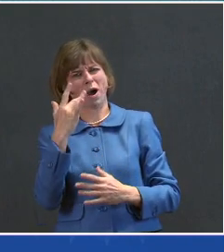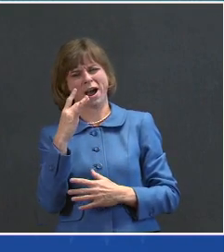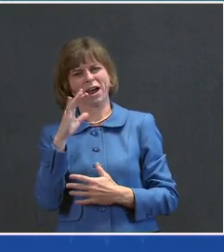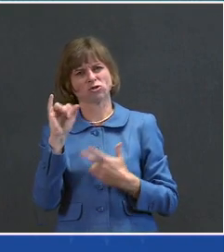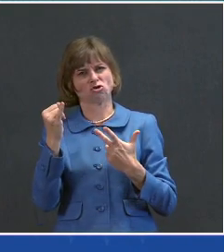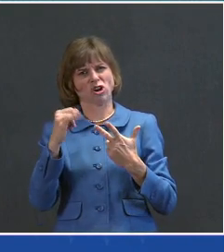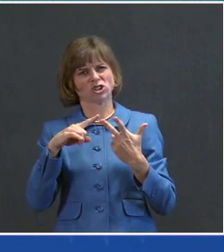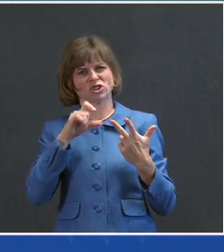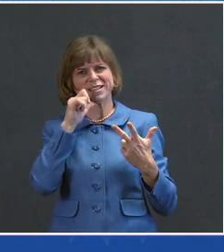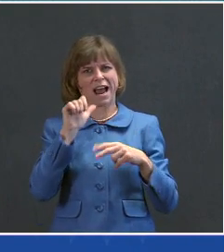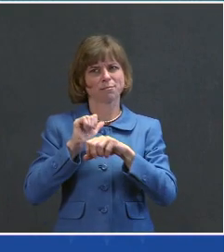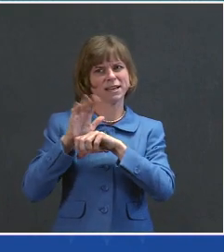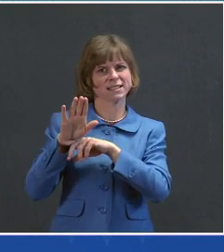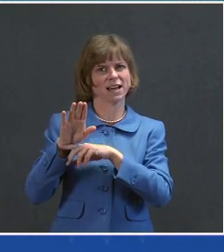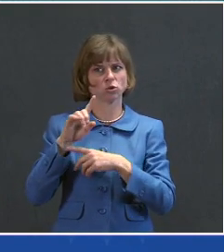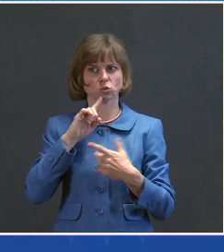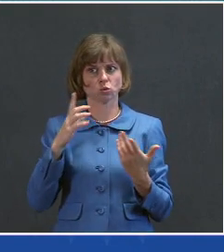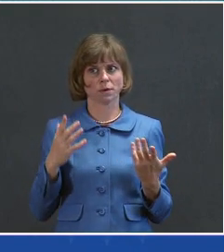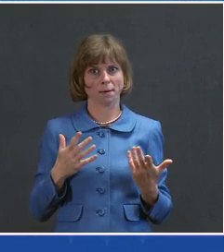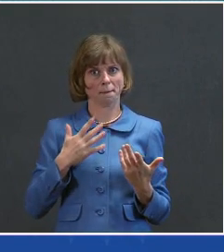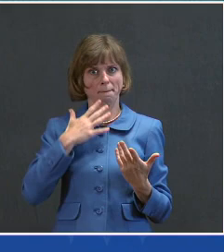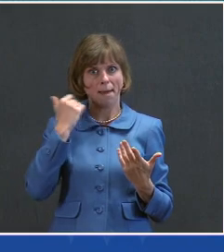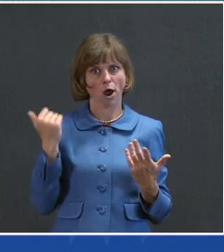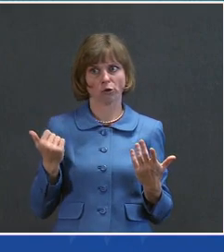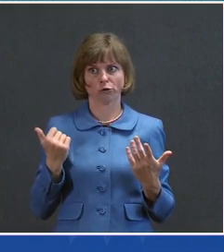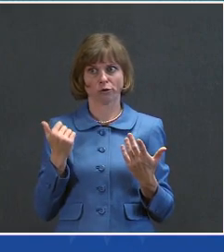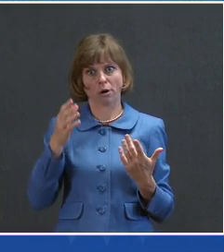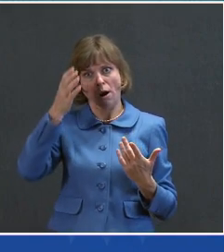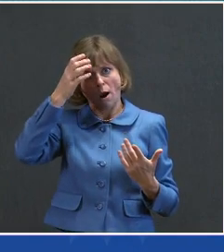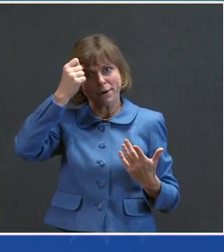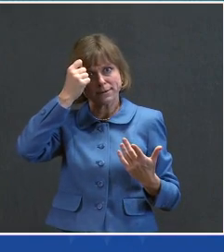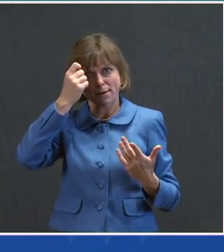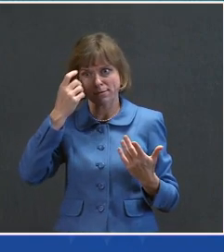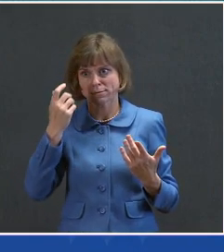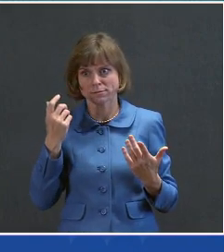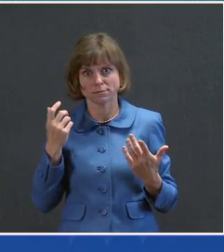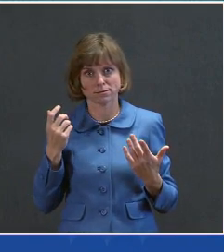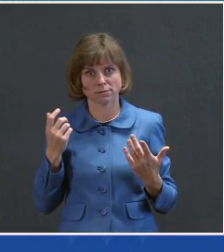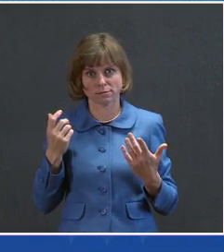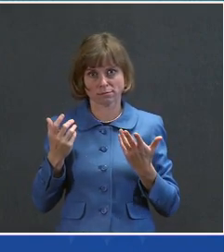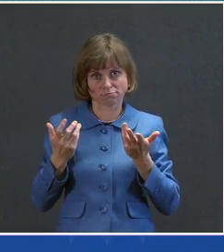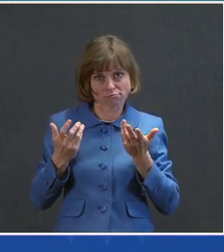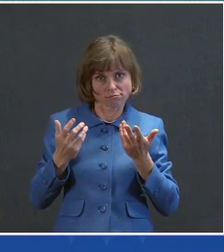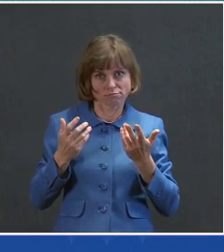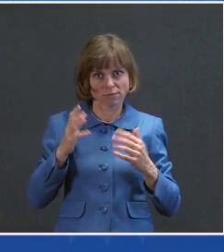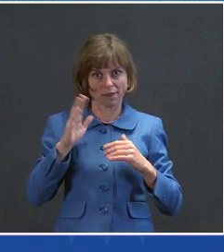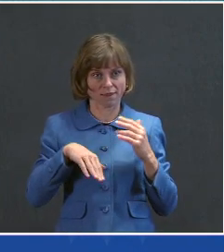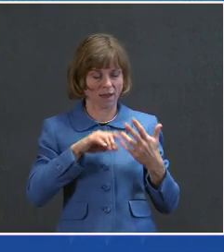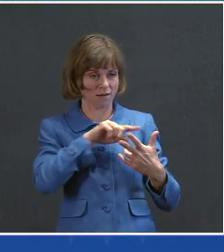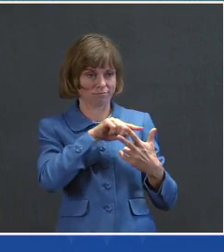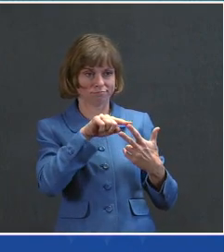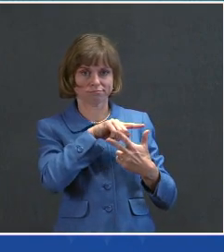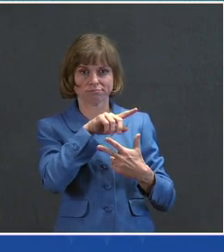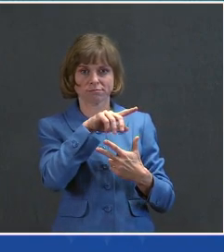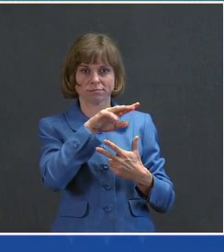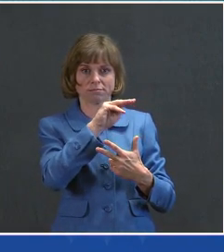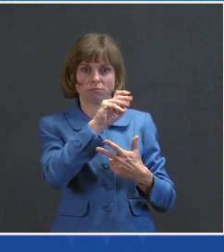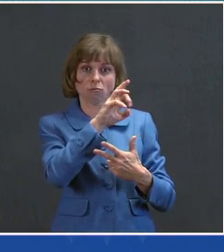to places where it might logistically make more sense. You could balance that out by maybe having more Pfizer and Moderna in, like, Washington, D.C., where, you know,